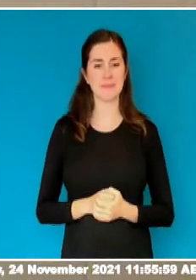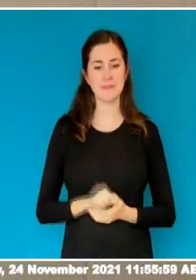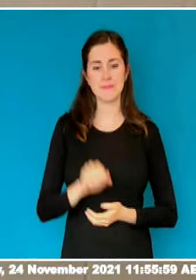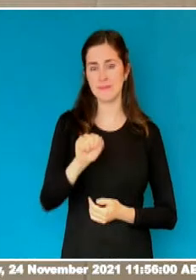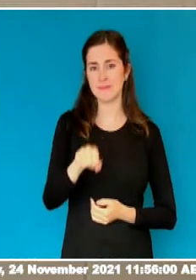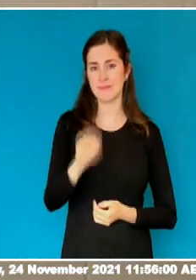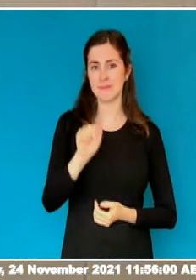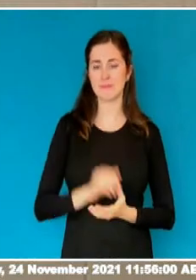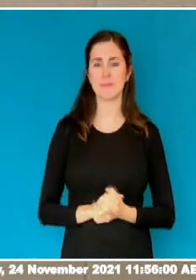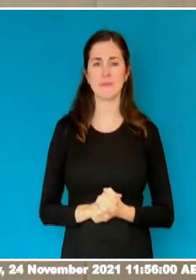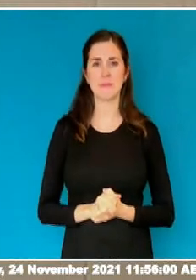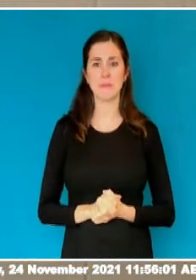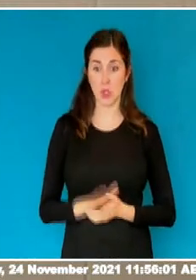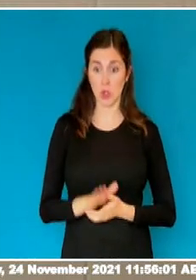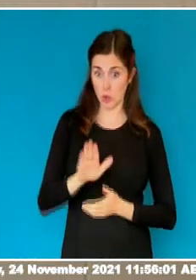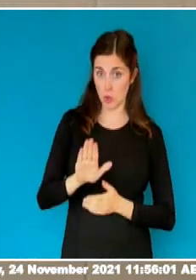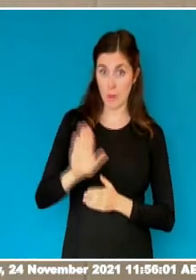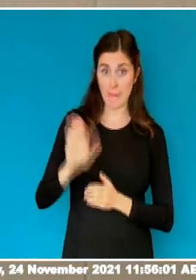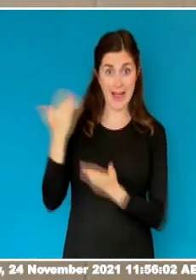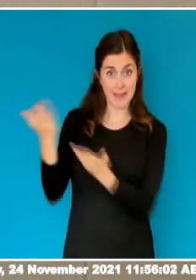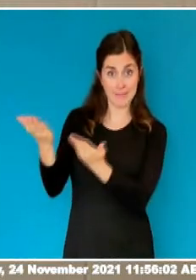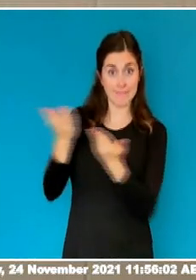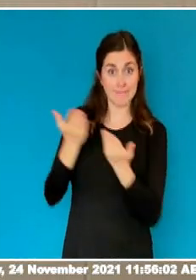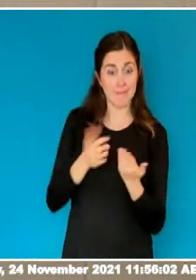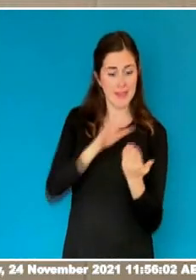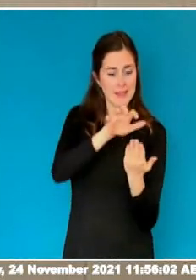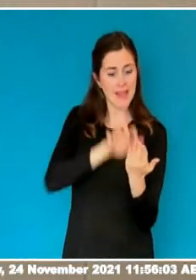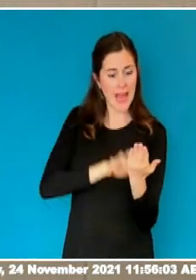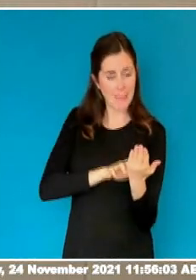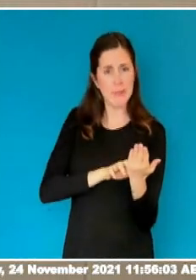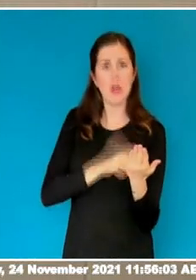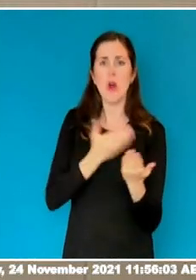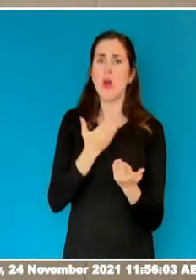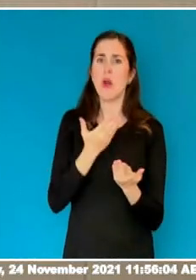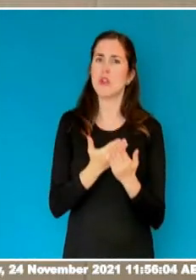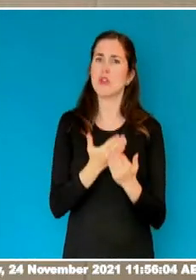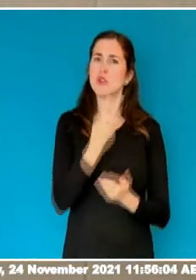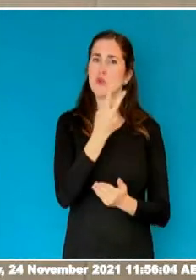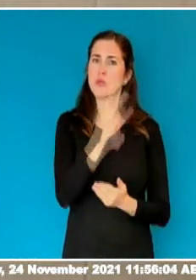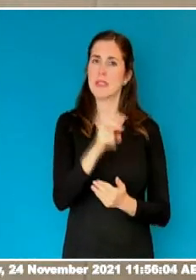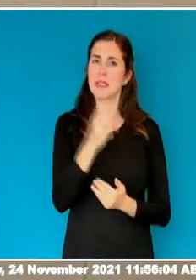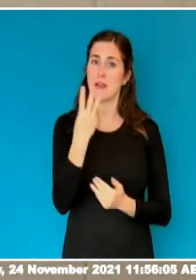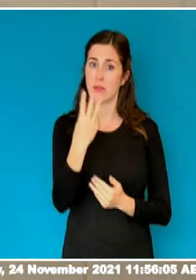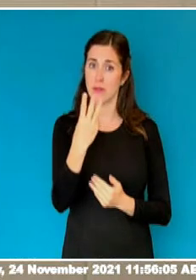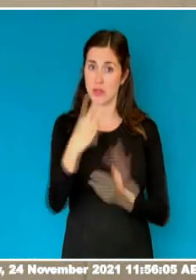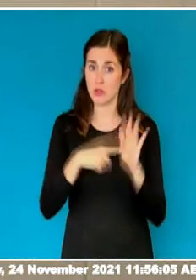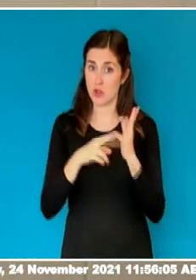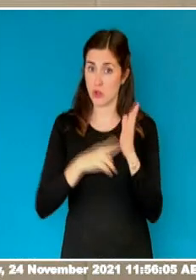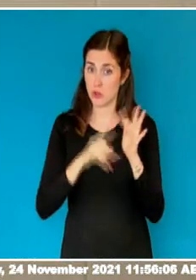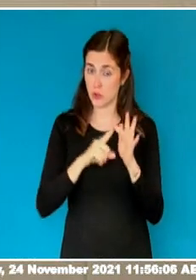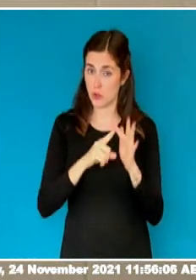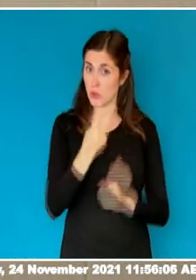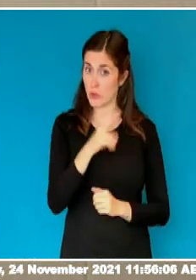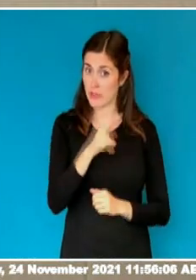You provided a statement to the Royal Commission dated 23 June 2021? Yes.